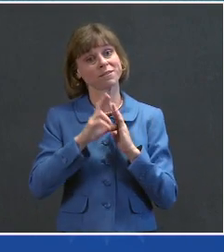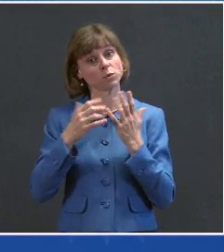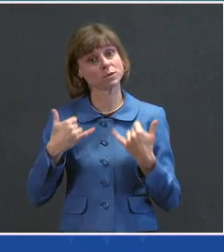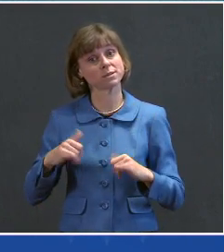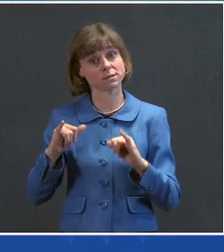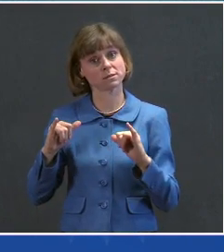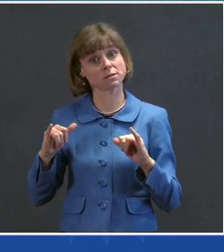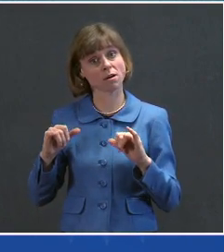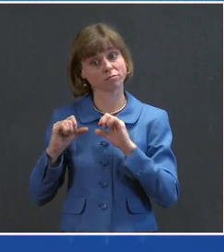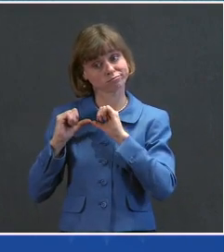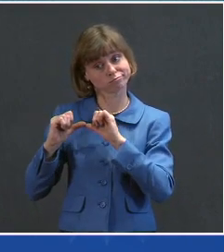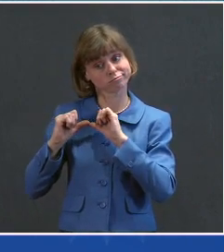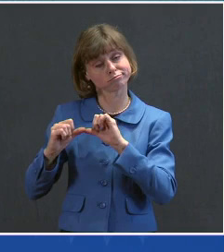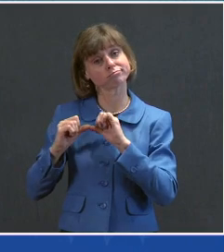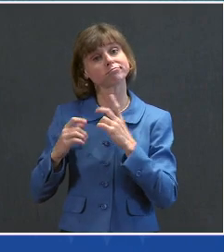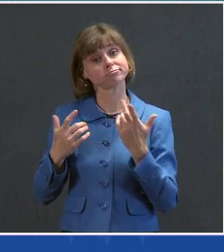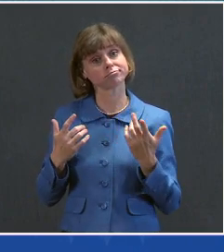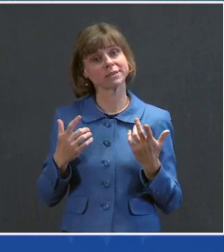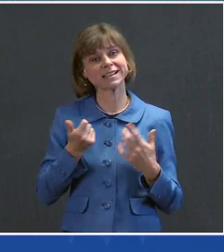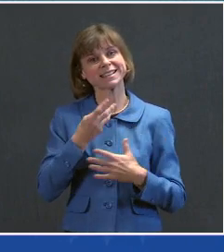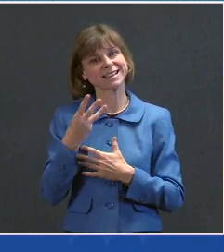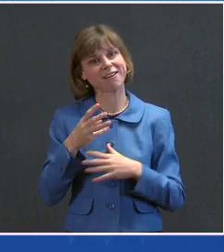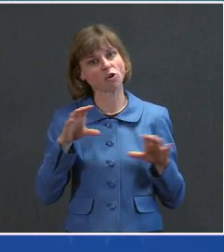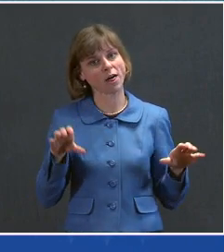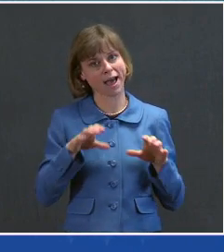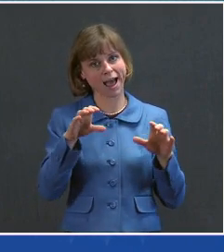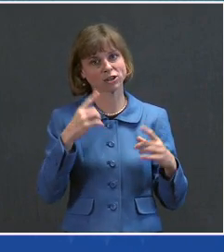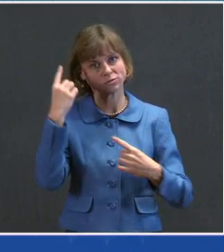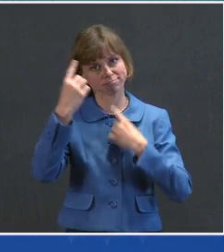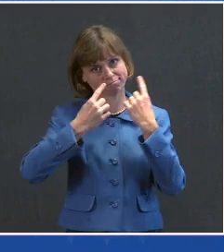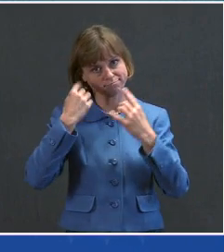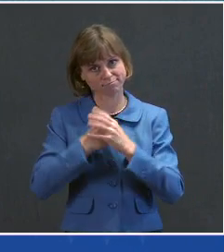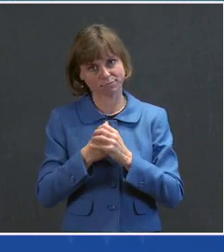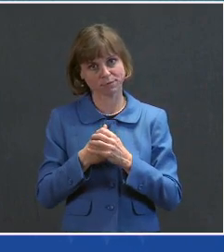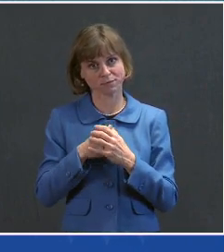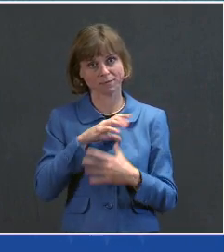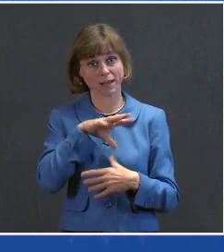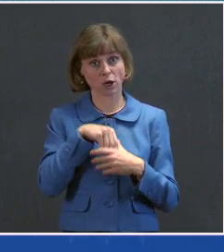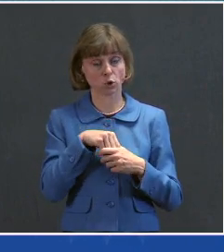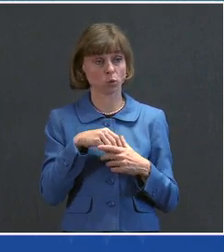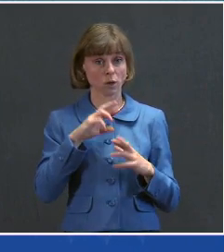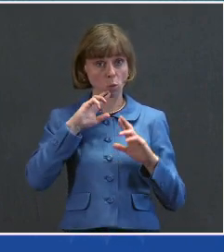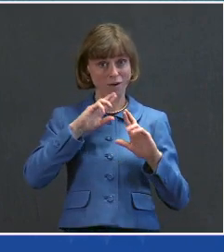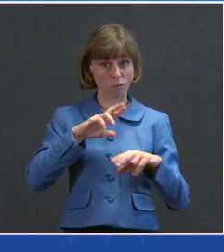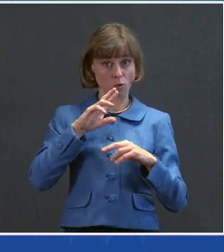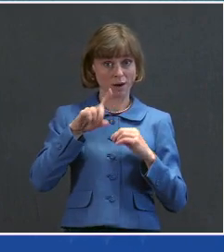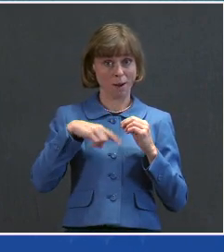concerning actions, including the reports of bounties being on the heads of U.S. soldiers,